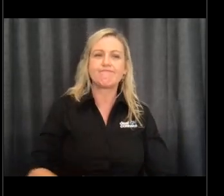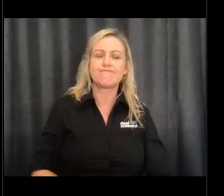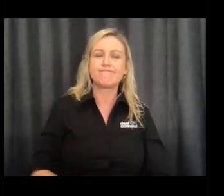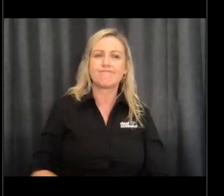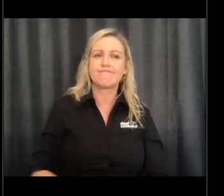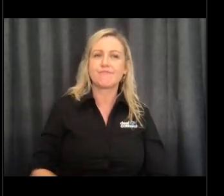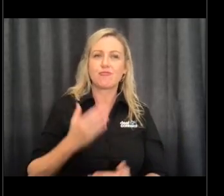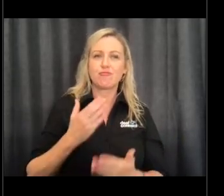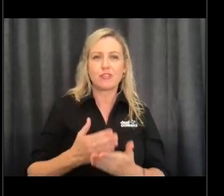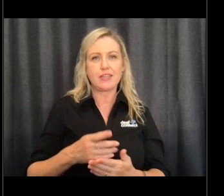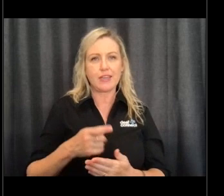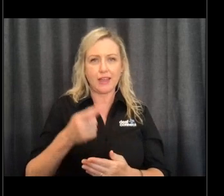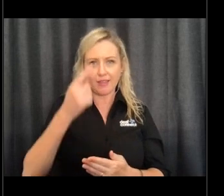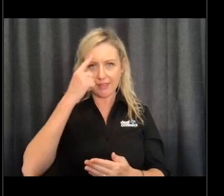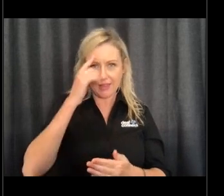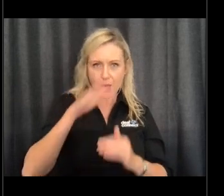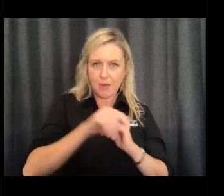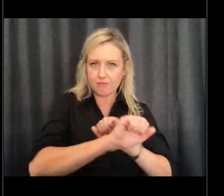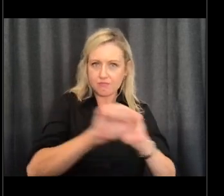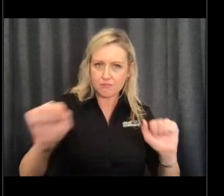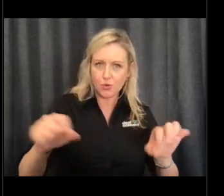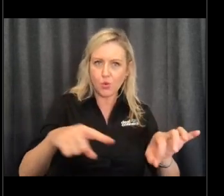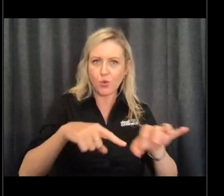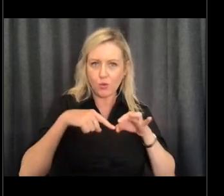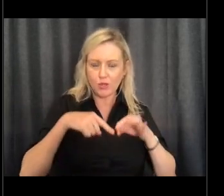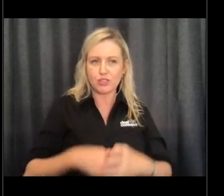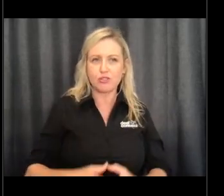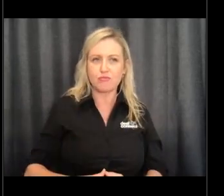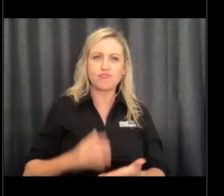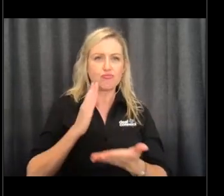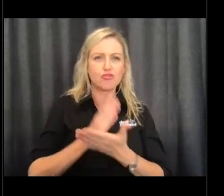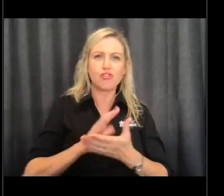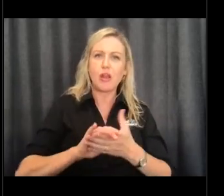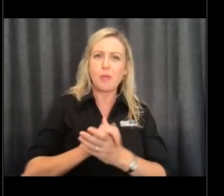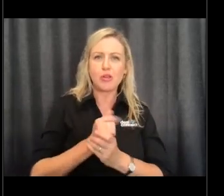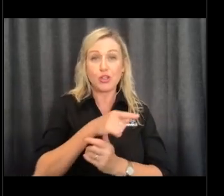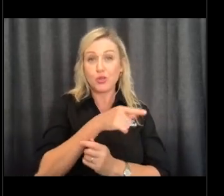onboard everyone's questions and we really appreciate our audience for engaging with